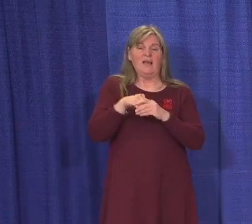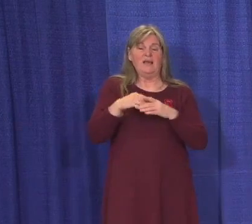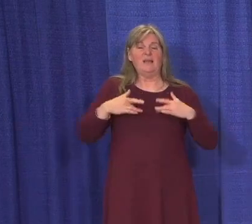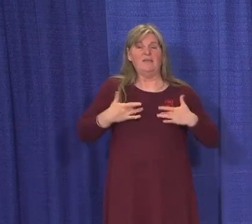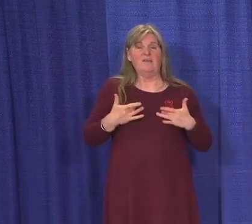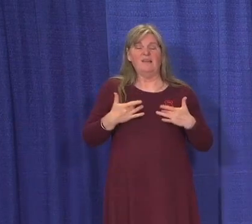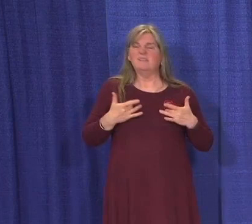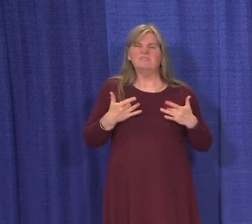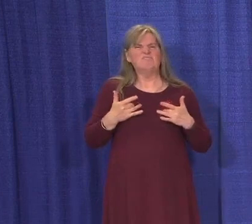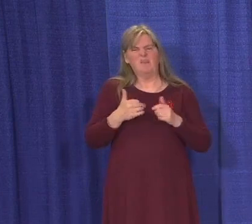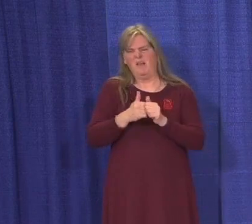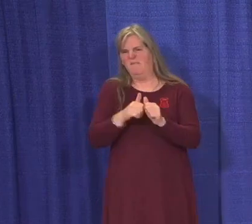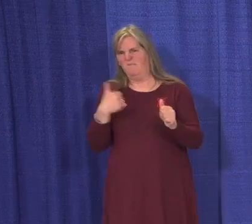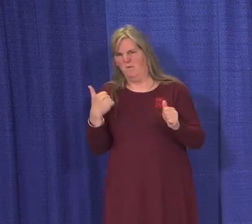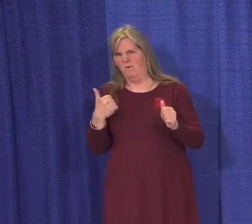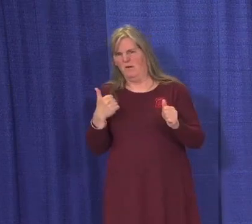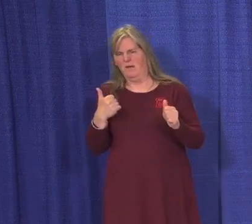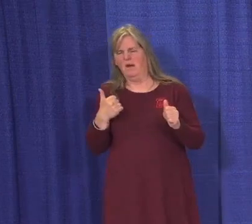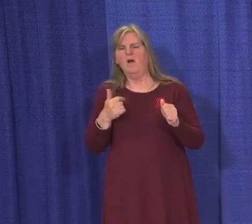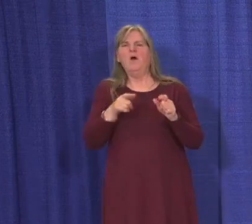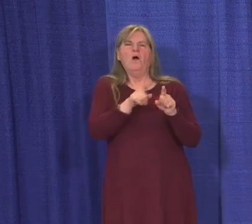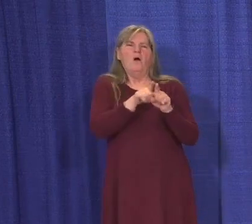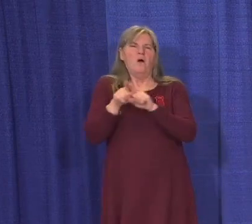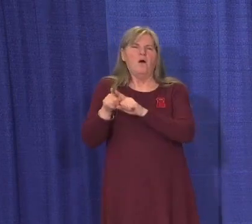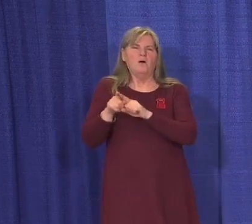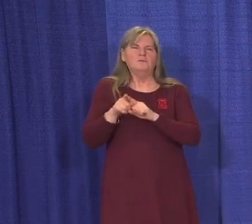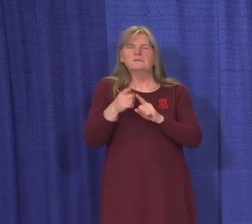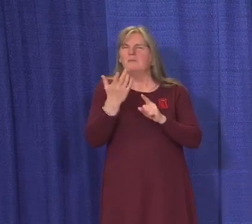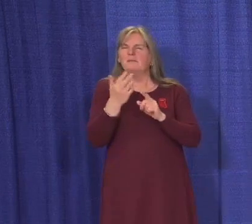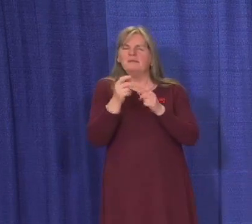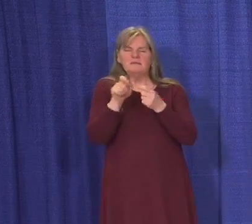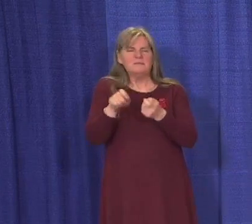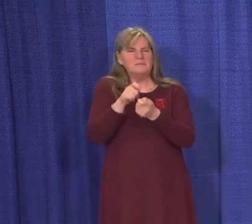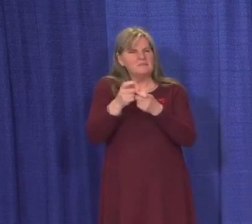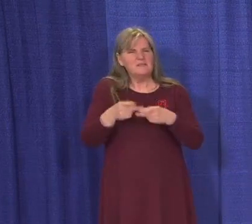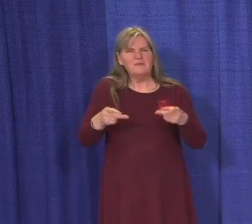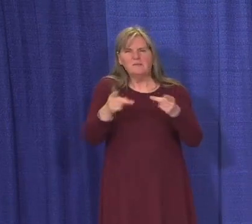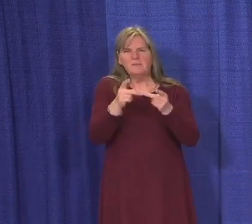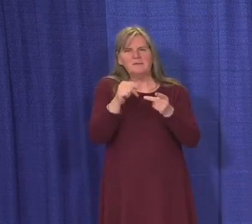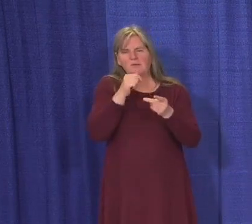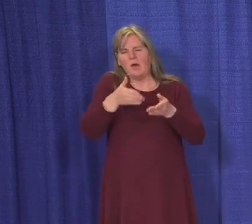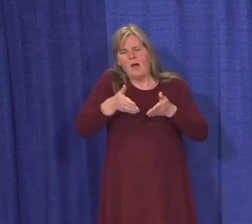hospitals and long term care. We will be in a transition